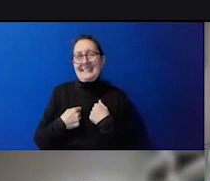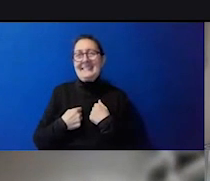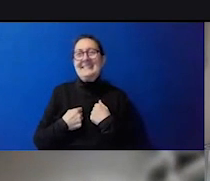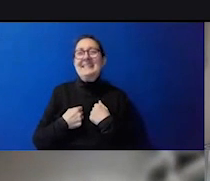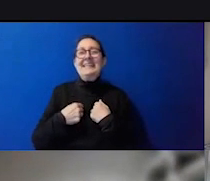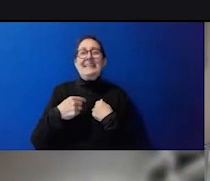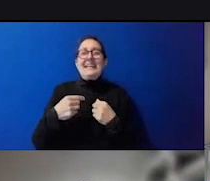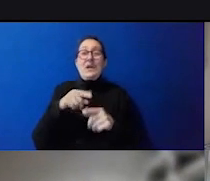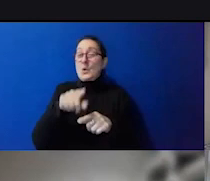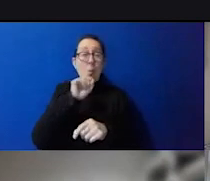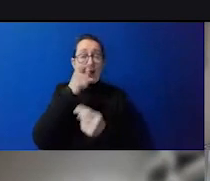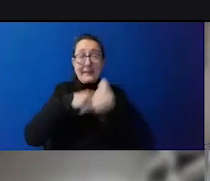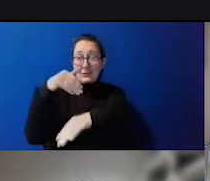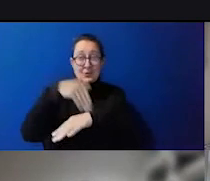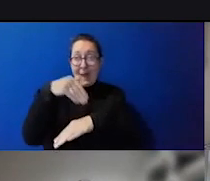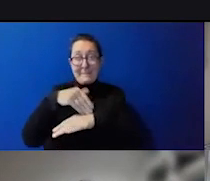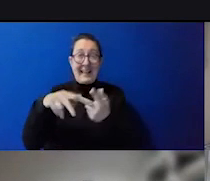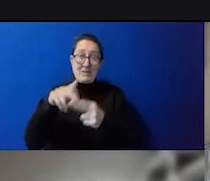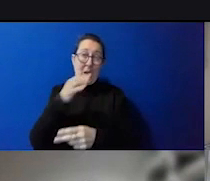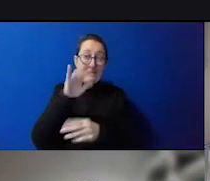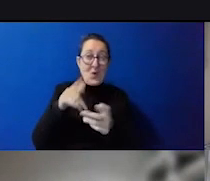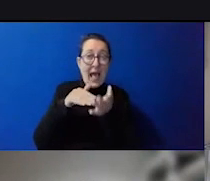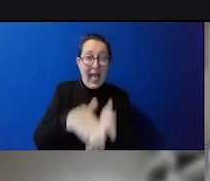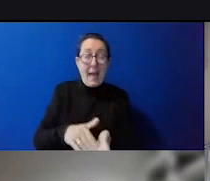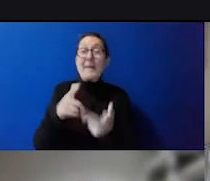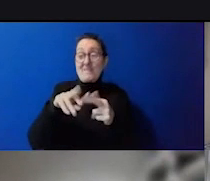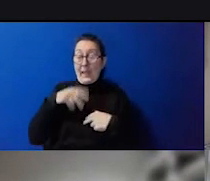help you like Anthony said we'll try and figure out a way that there can be help legal aid might